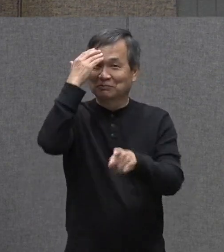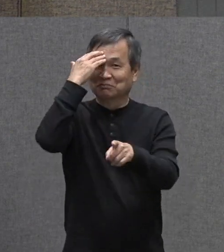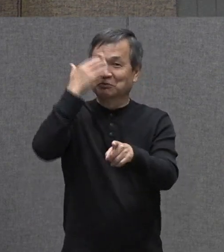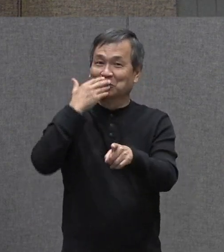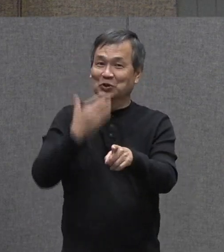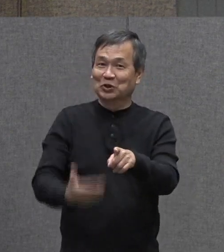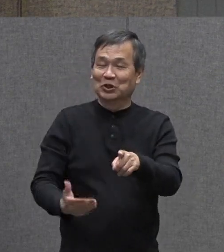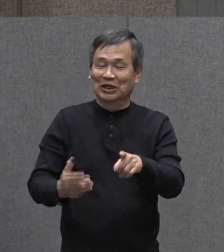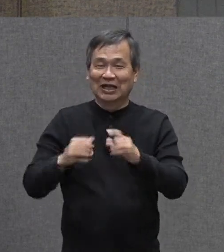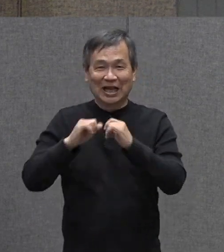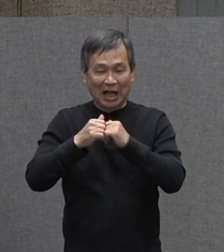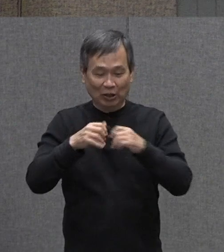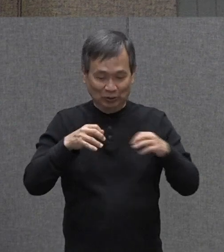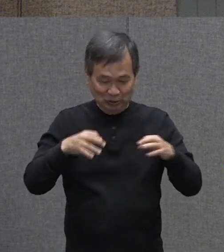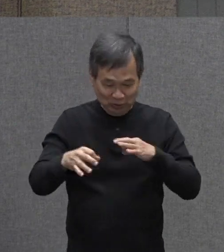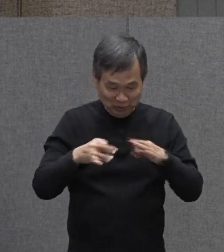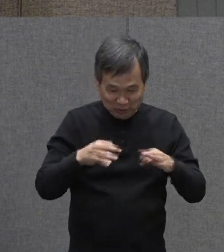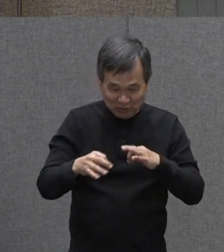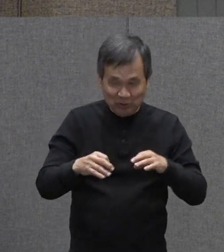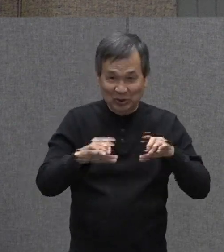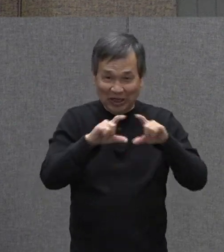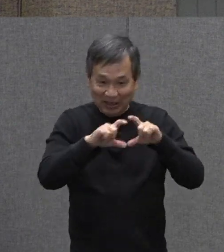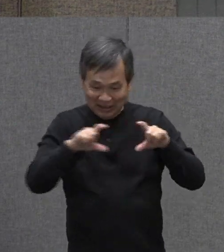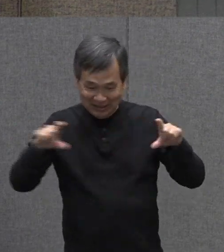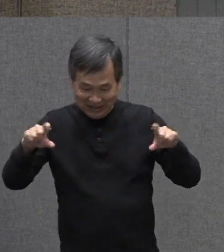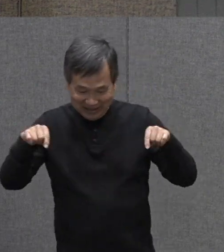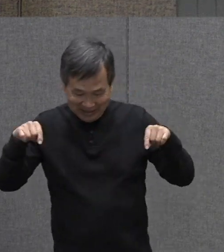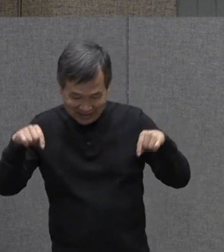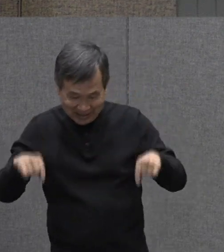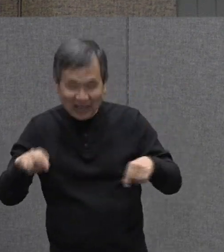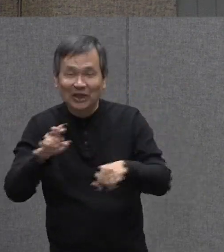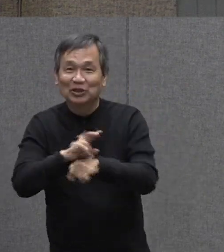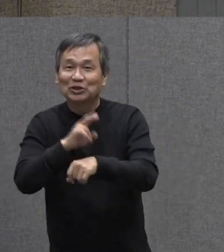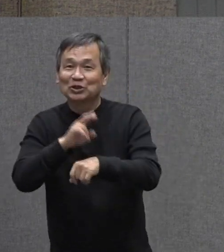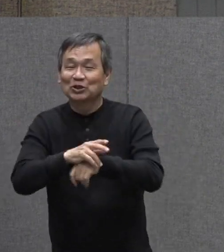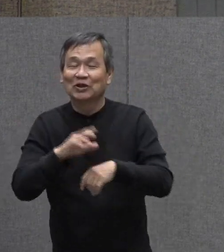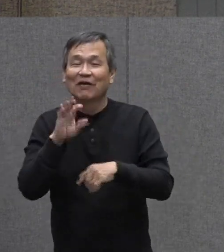how to describe these sentences using these sentence frames.